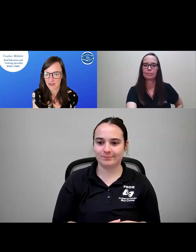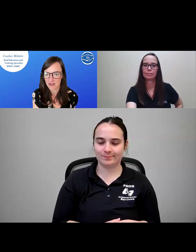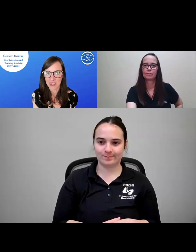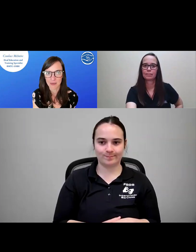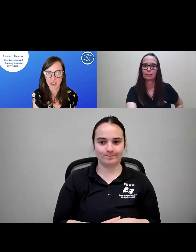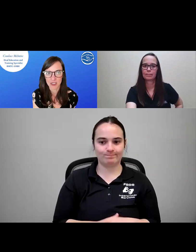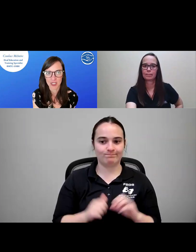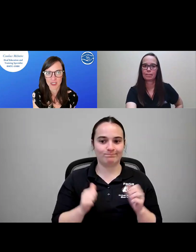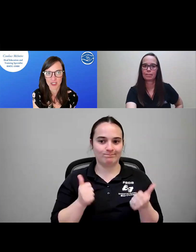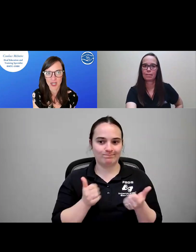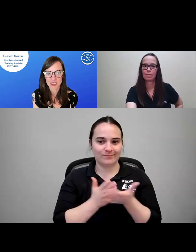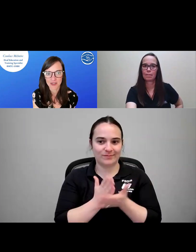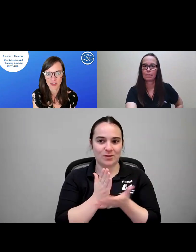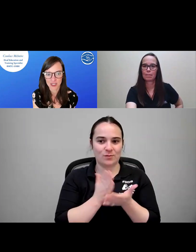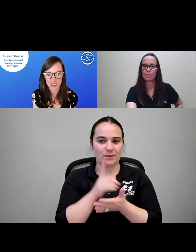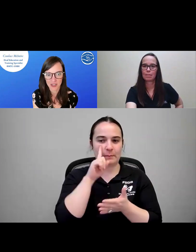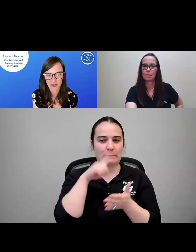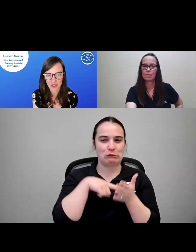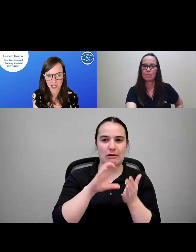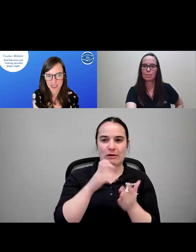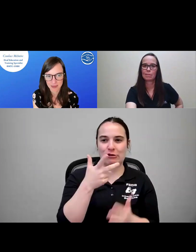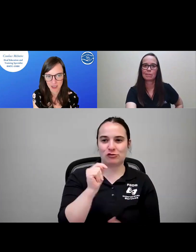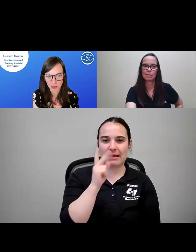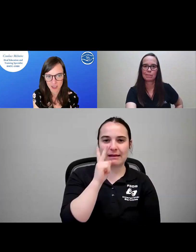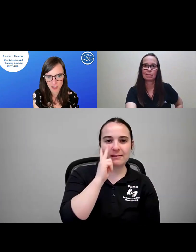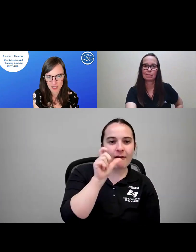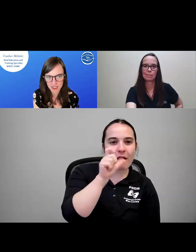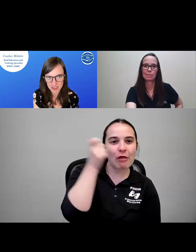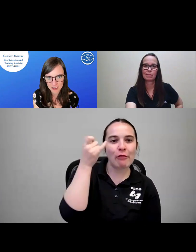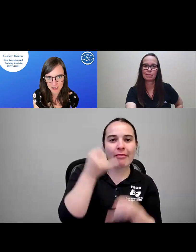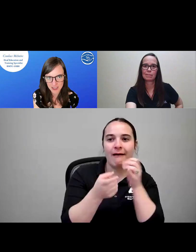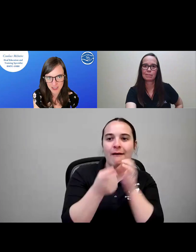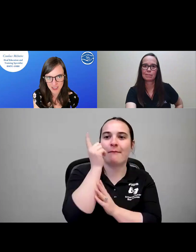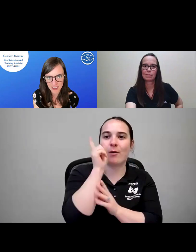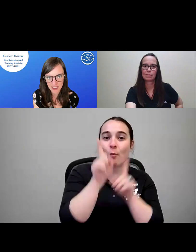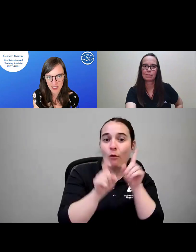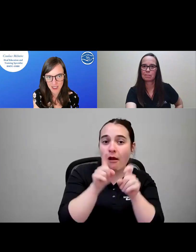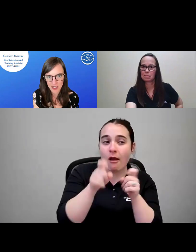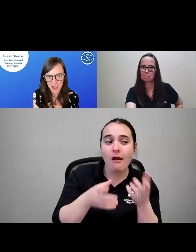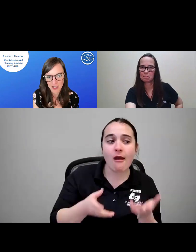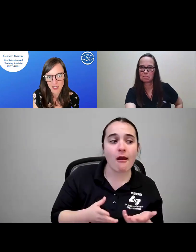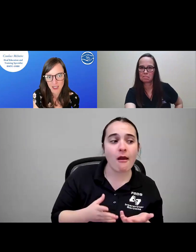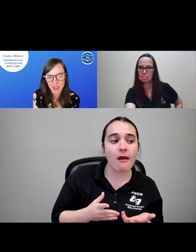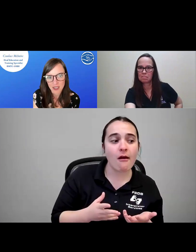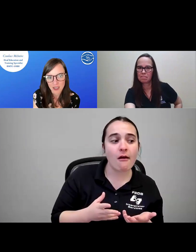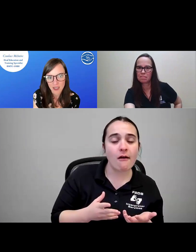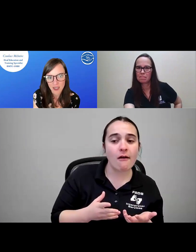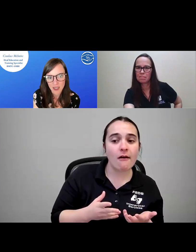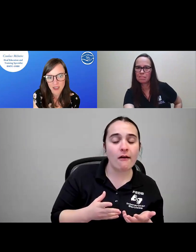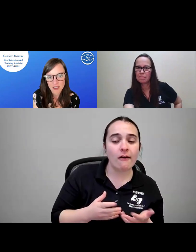All right, I'm going to check the chat and see if there's any other last minute questions.